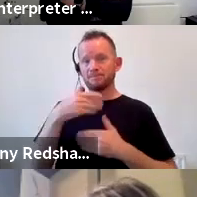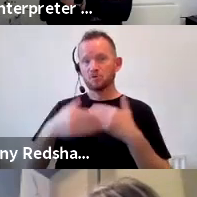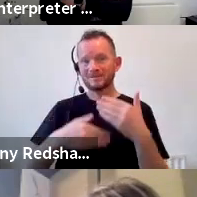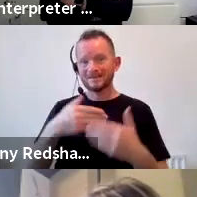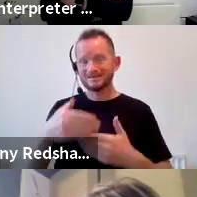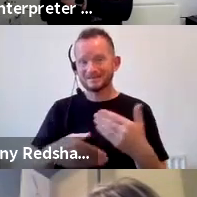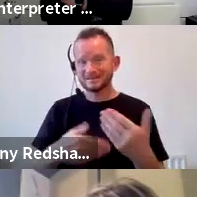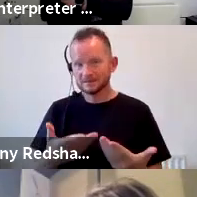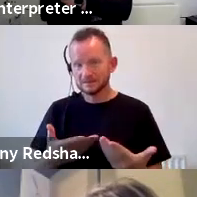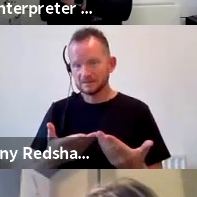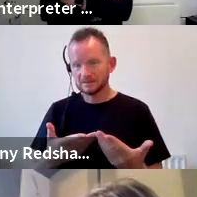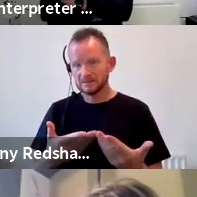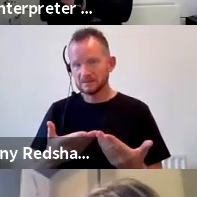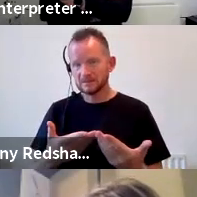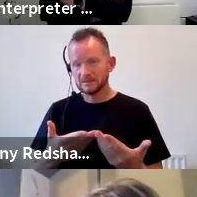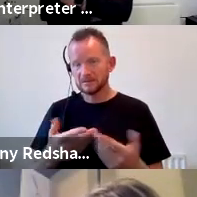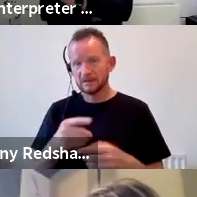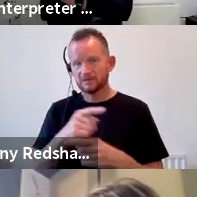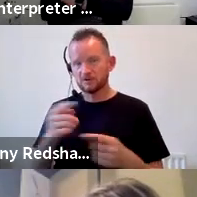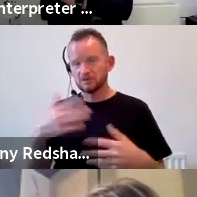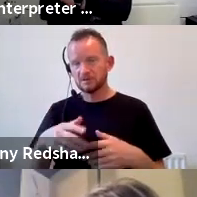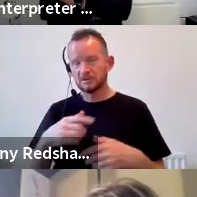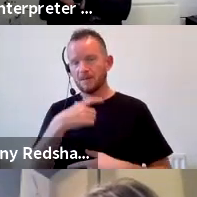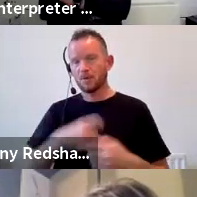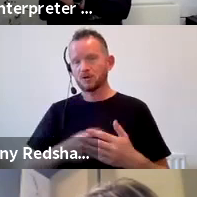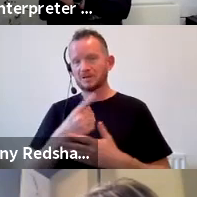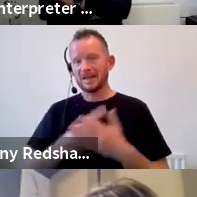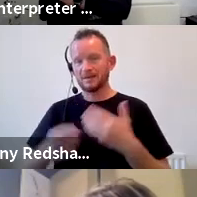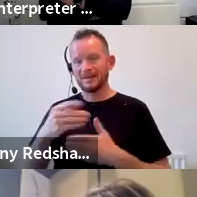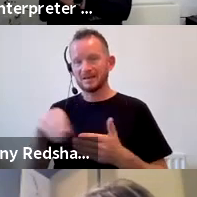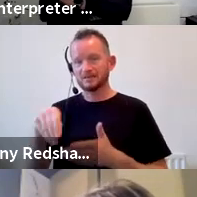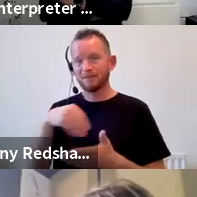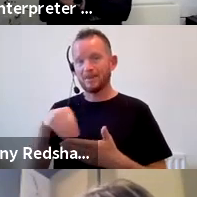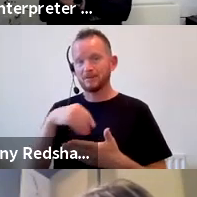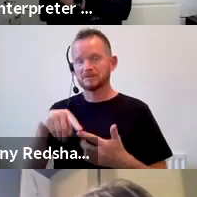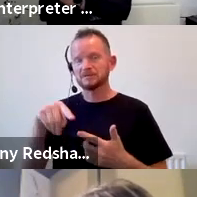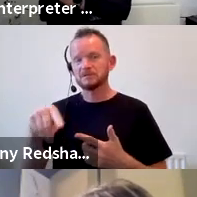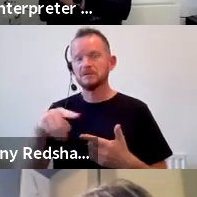And, you know, for those of you don't know it's a personal independence, payments.